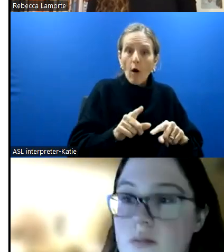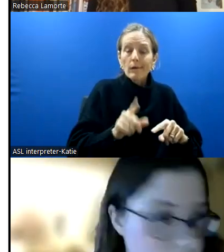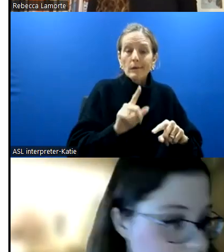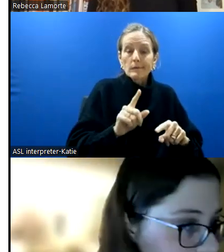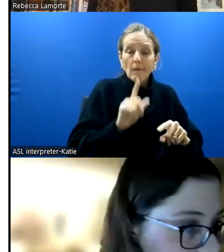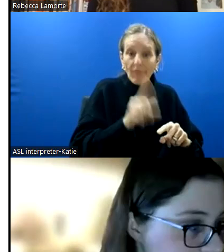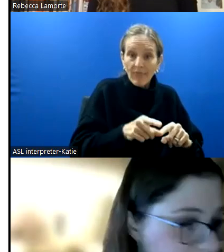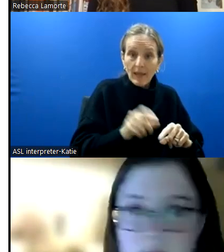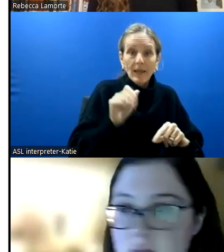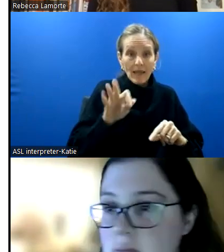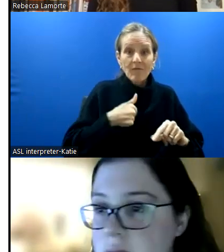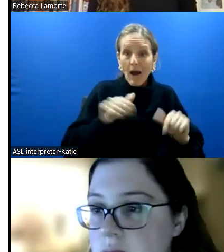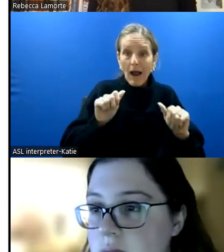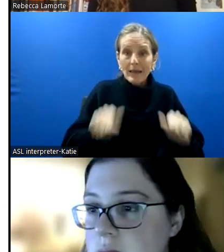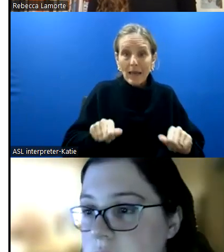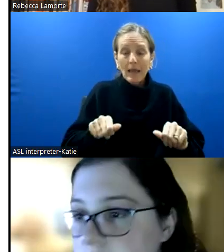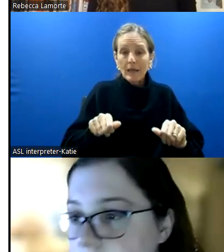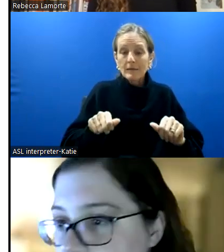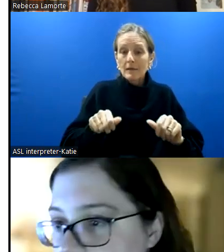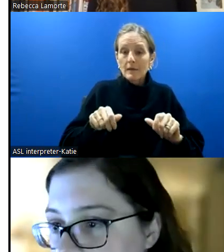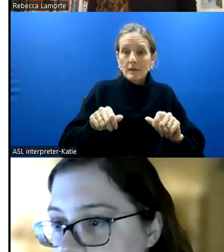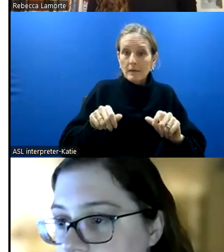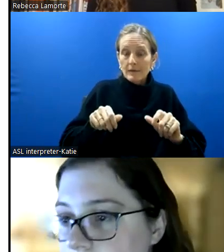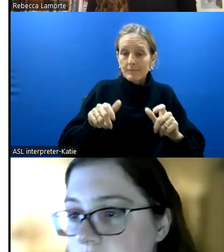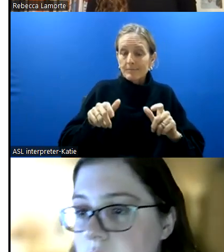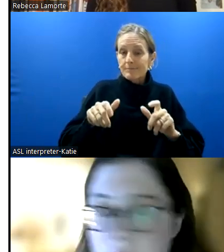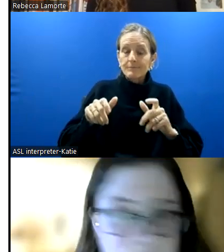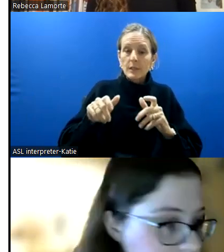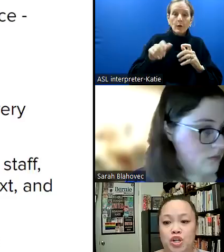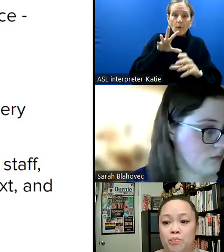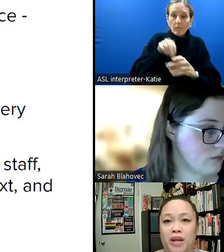to encourage more people in this community to just jump in,